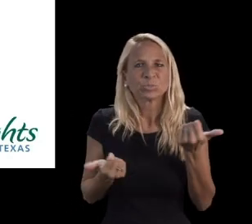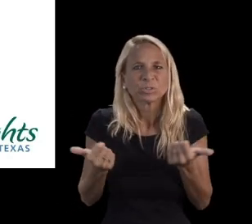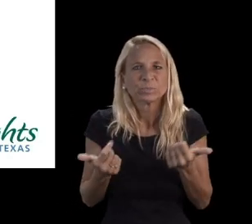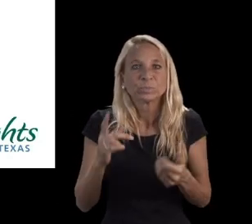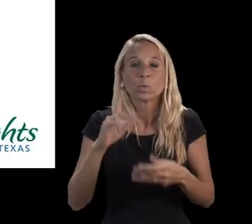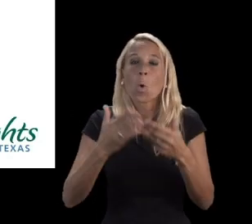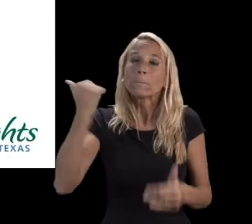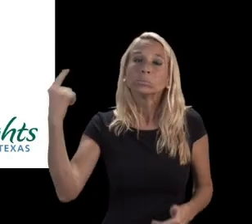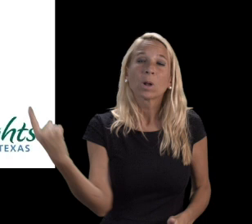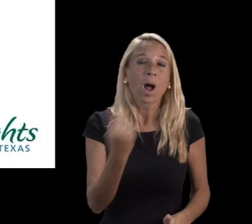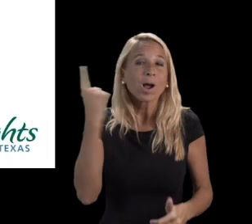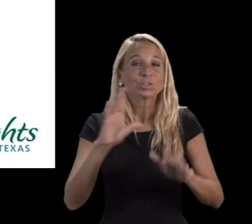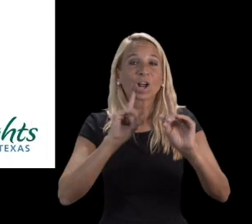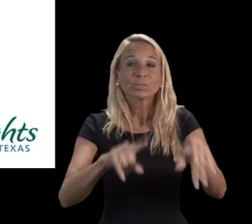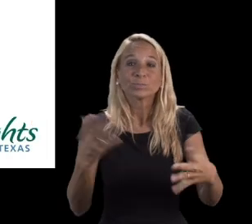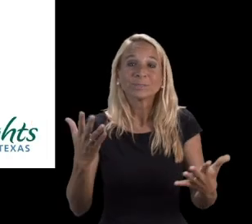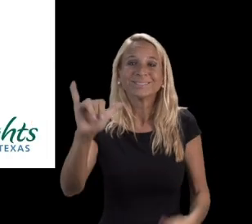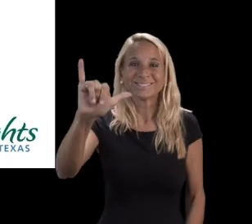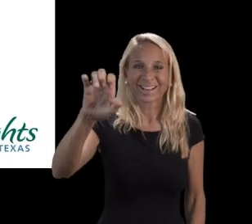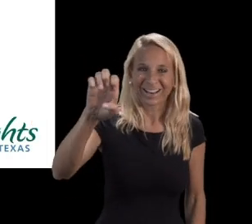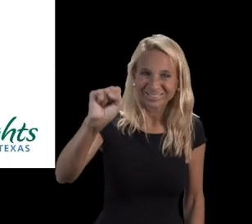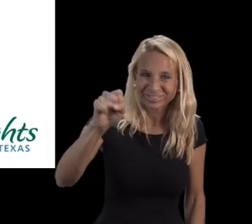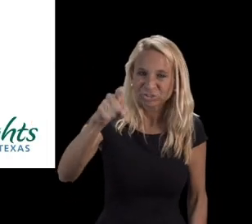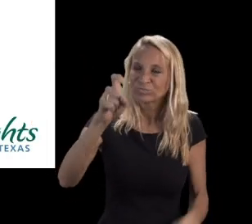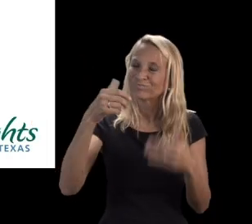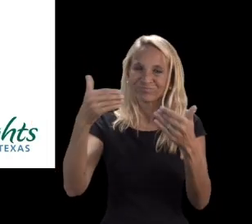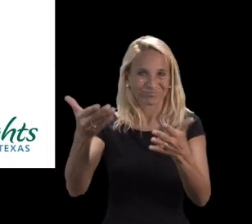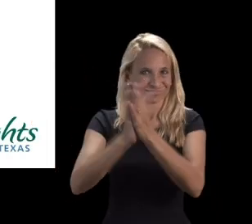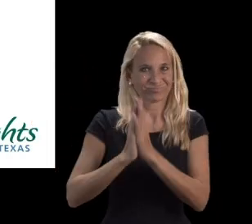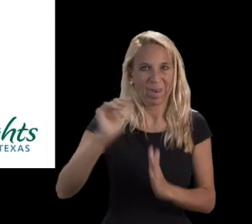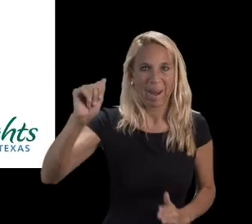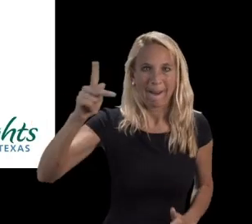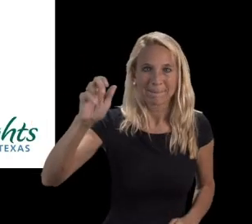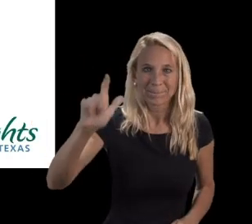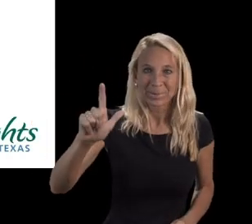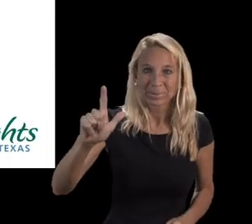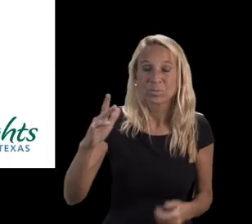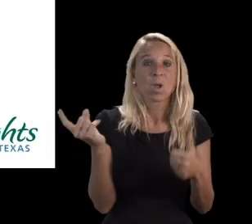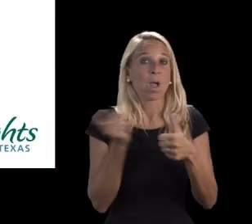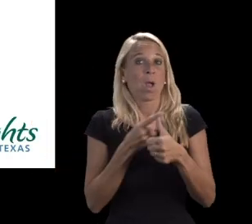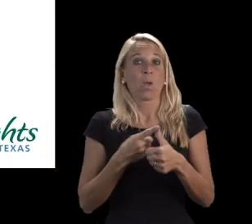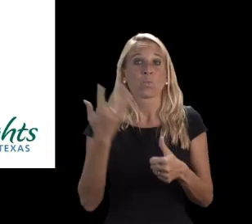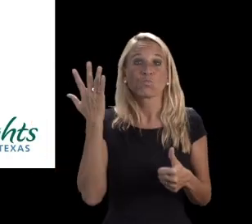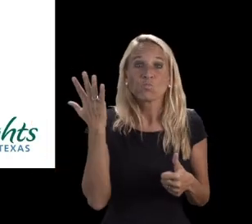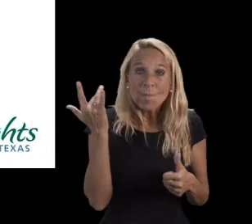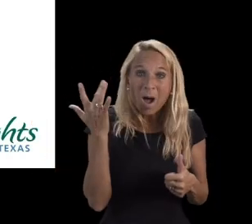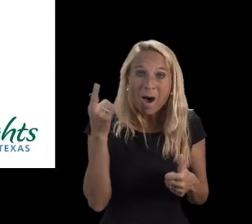Almost always your answer's going to be yes, you should request an appeal. One, because you're going to